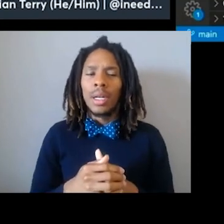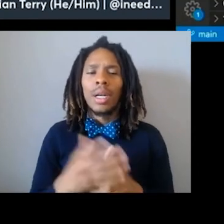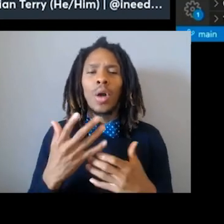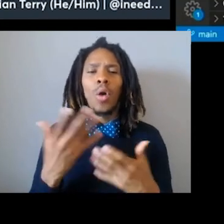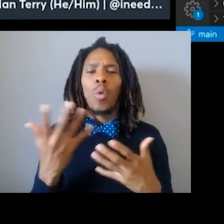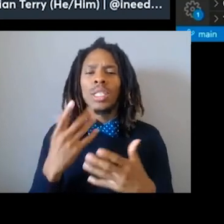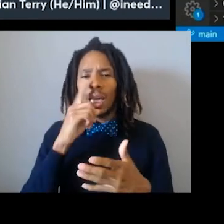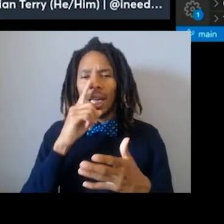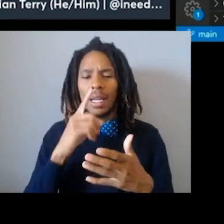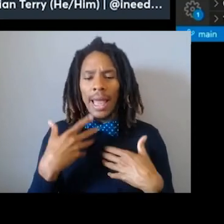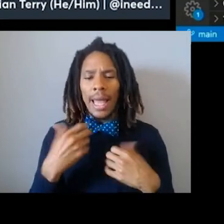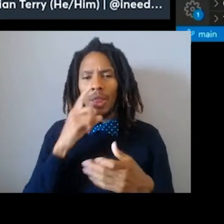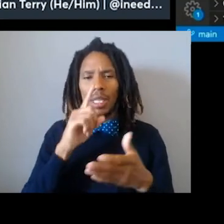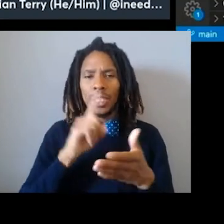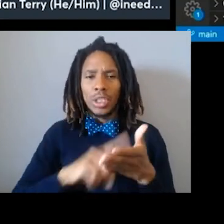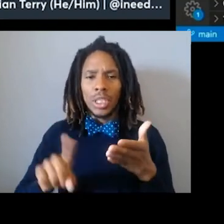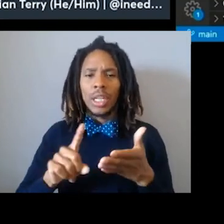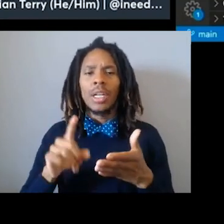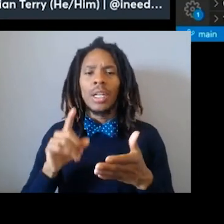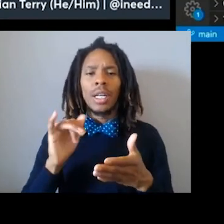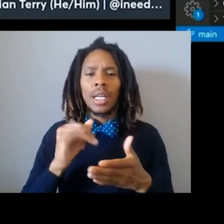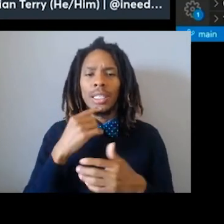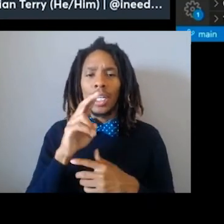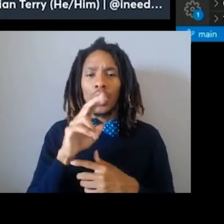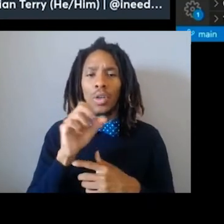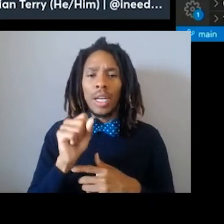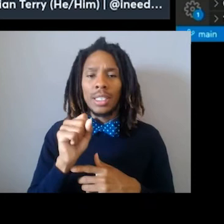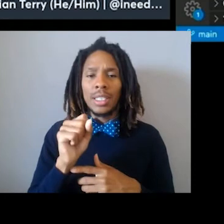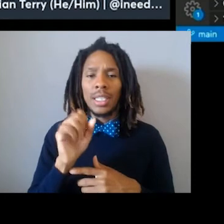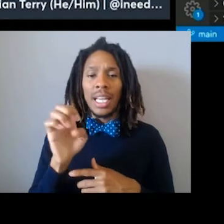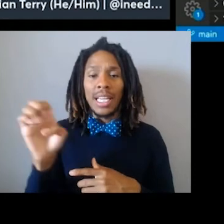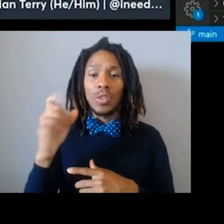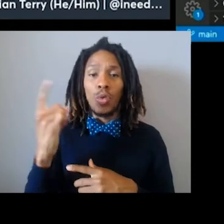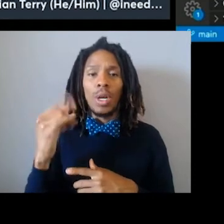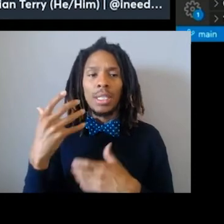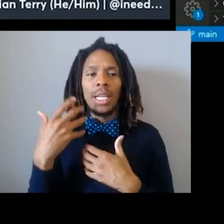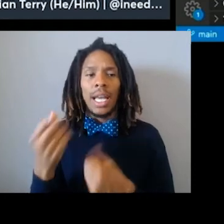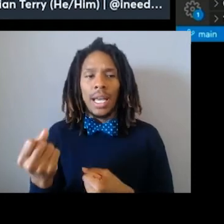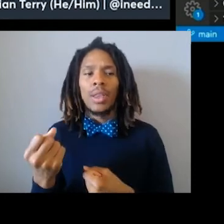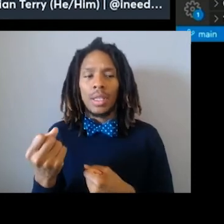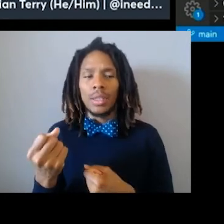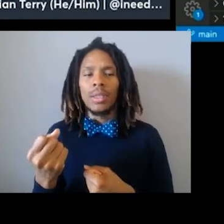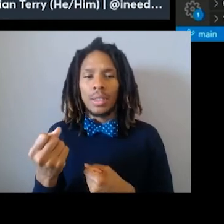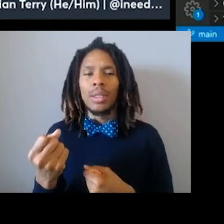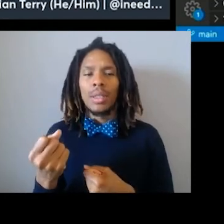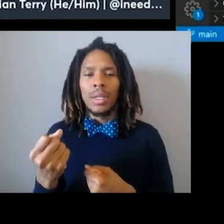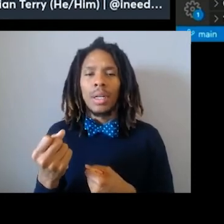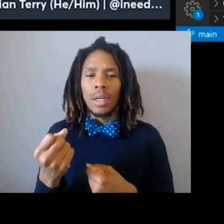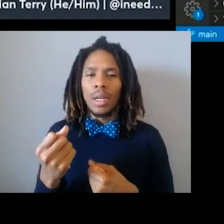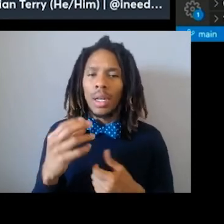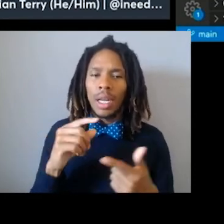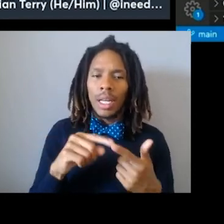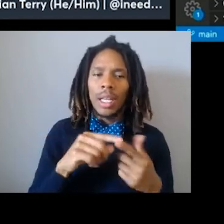that says that US-East-1 is healthy, right? And that's the one that we had just defined above. And again, is provided in an bump.